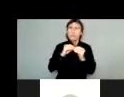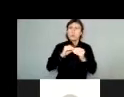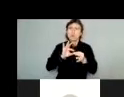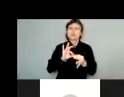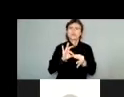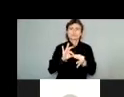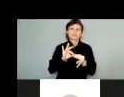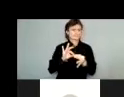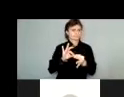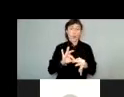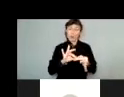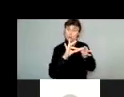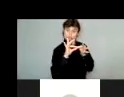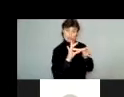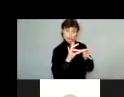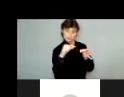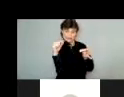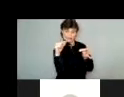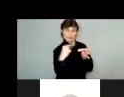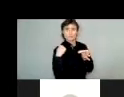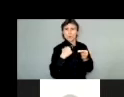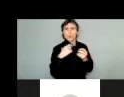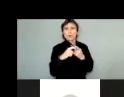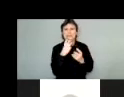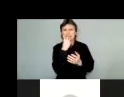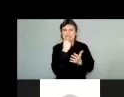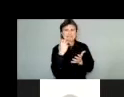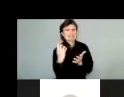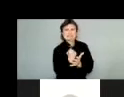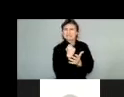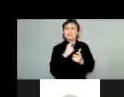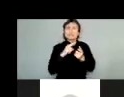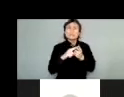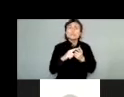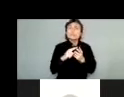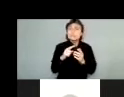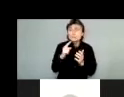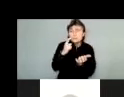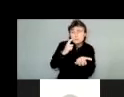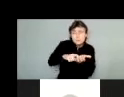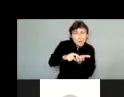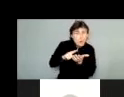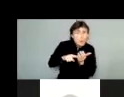of this valuable opportunity not only to identify potential for grant increases, but to have